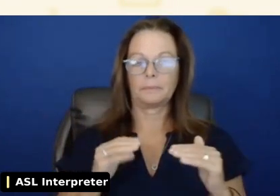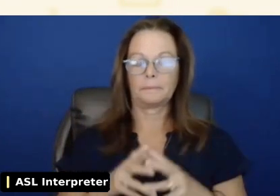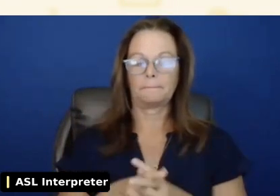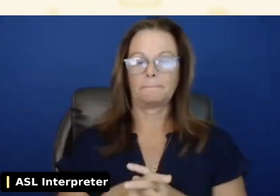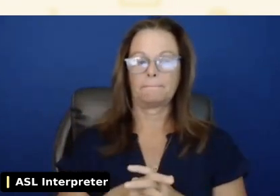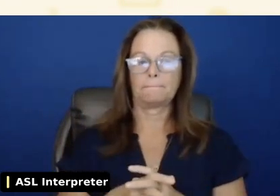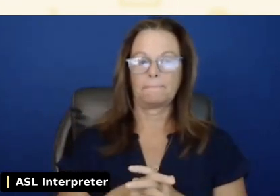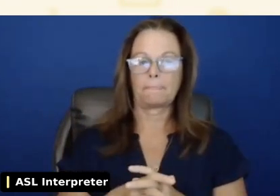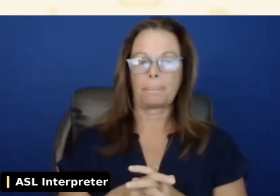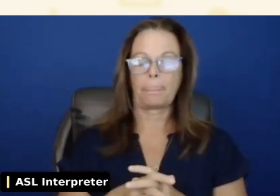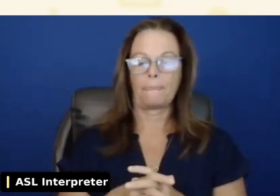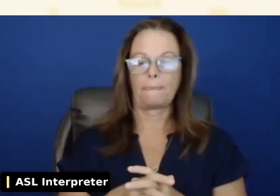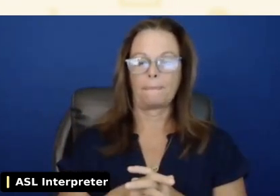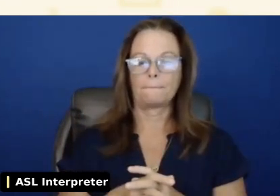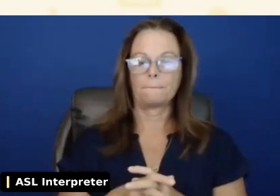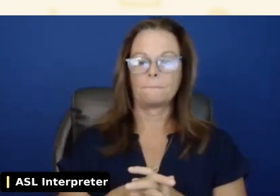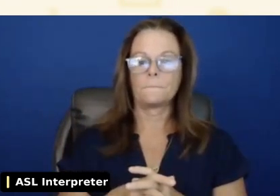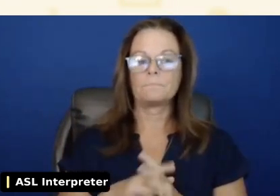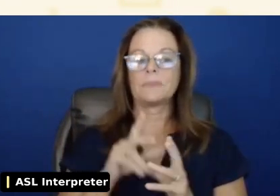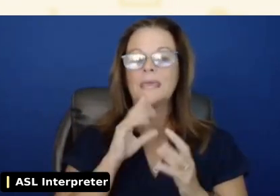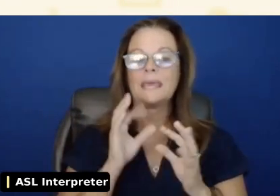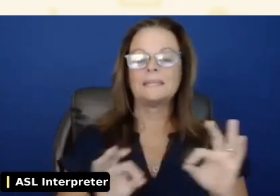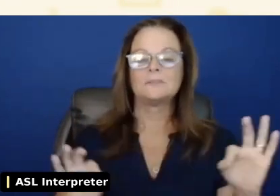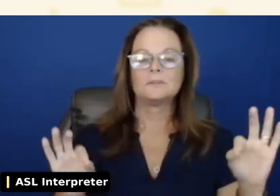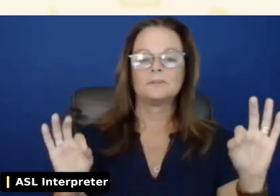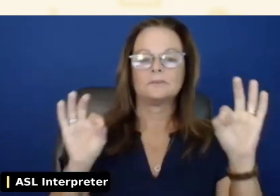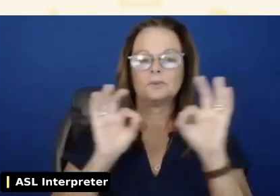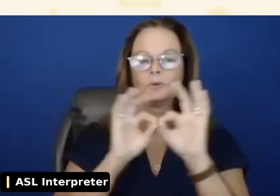It is crucial that we ground our understanding and empathy in numbers.